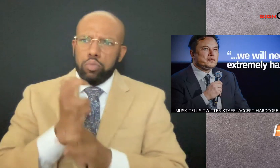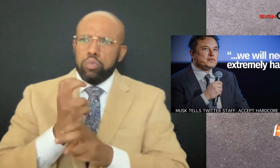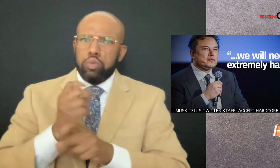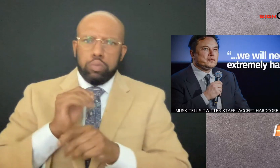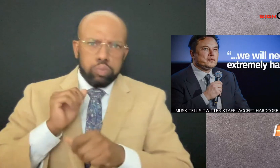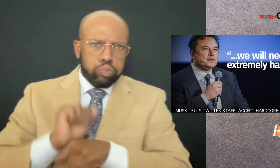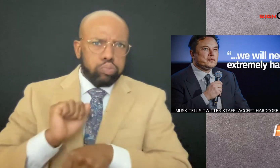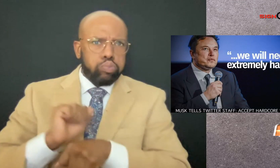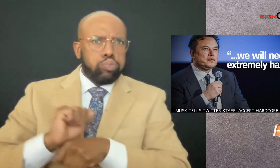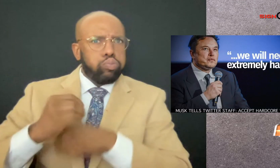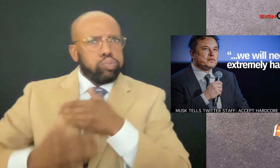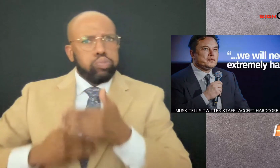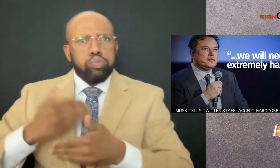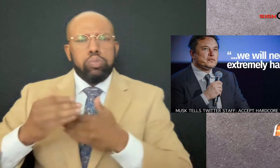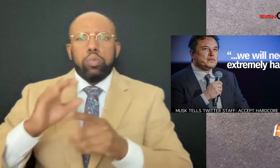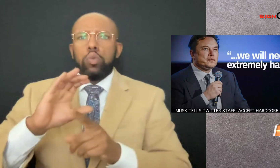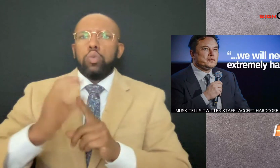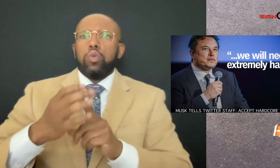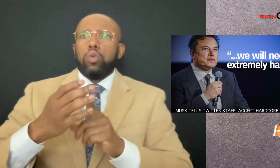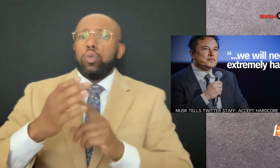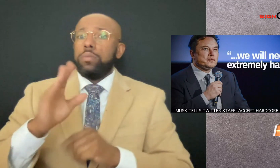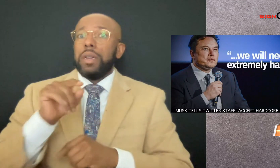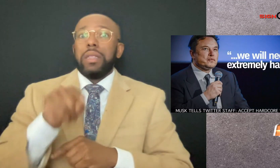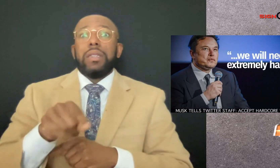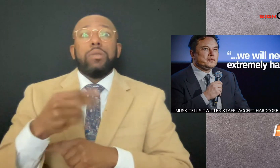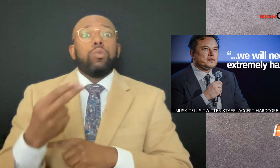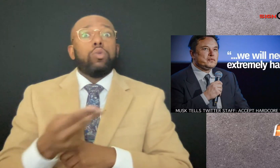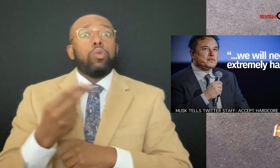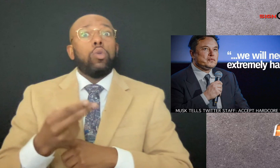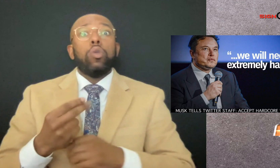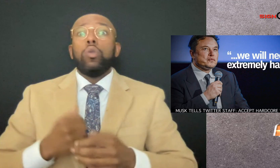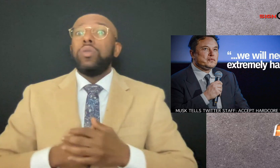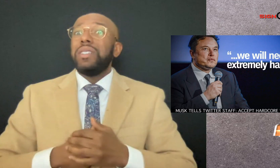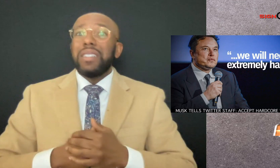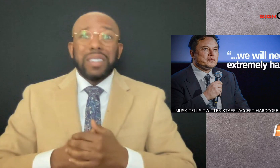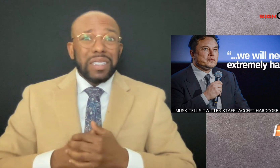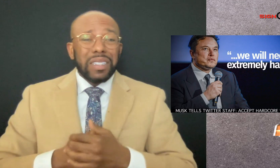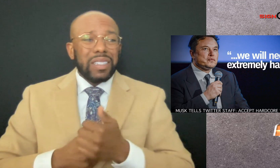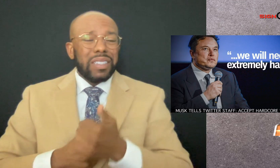extremely hardcore work Culture by Thursday or leave.